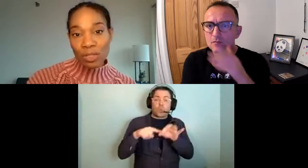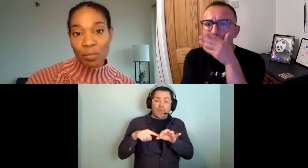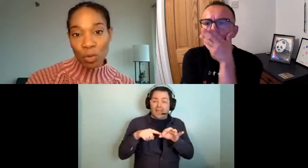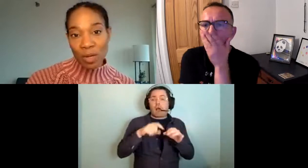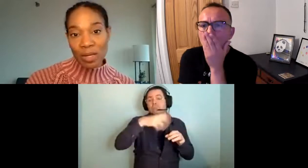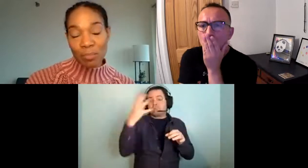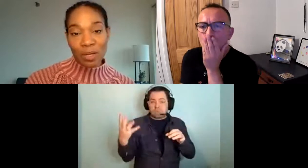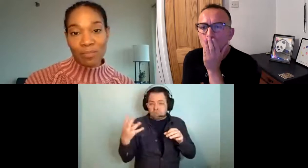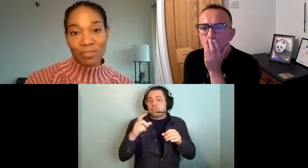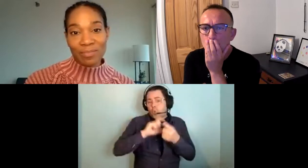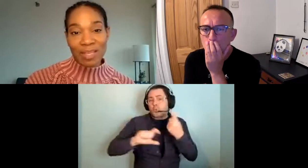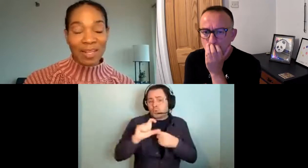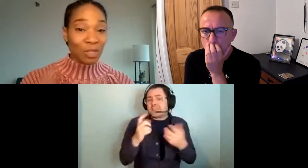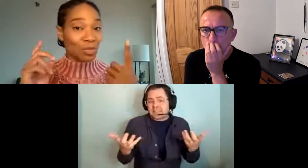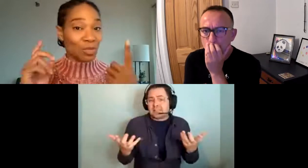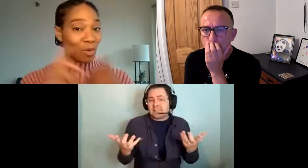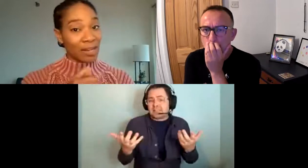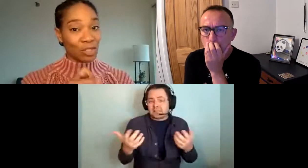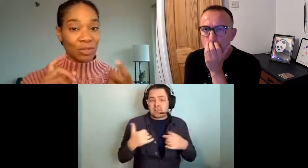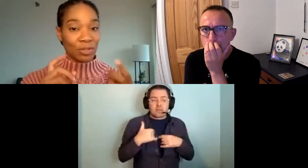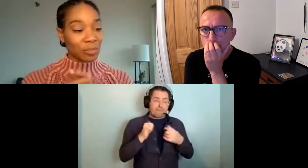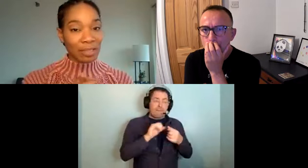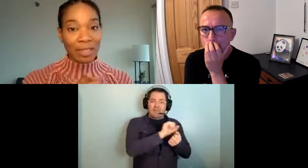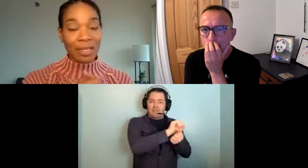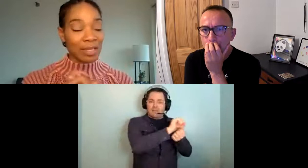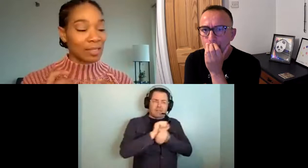was power in documentation and having a resource that